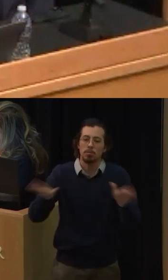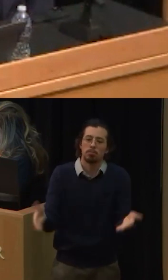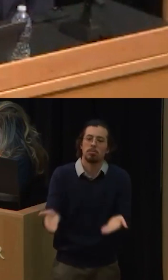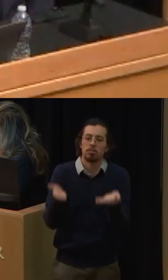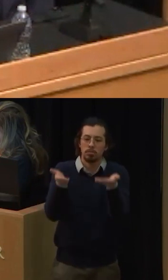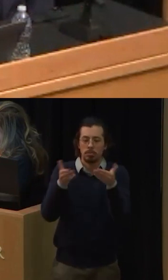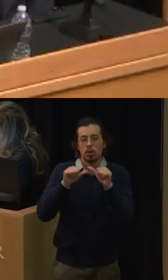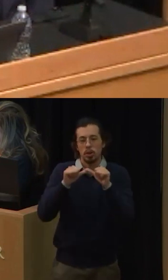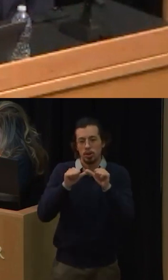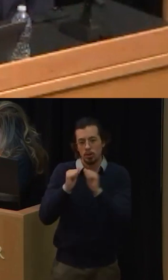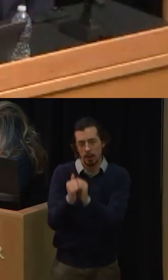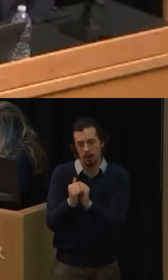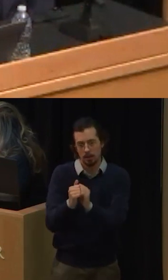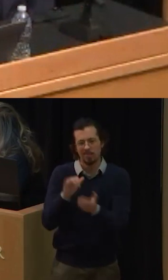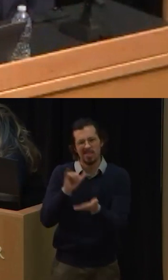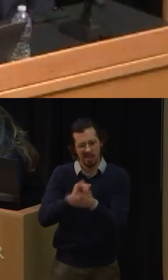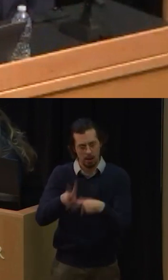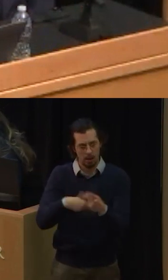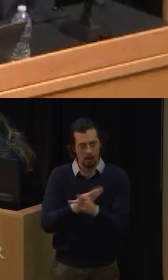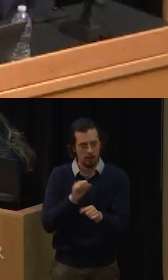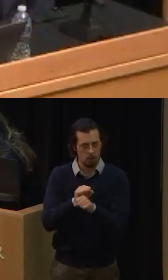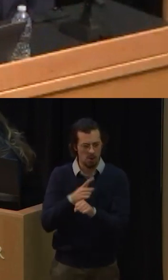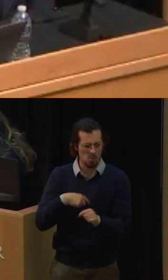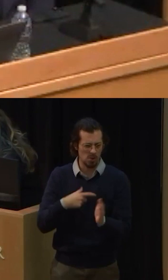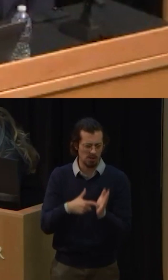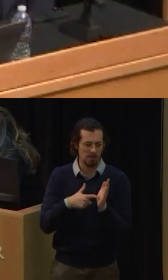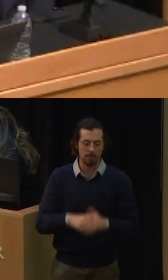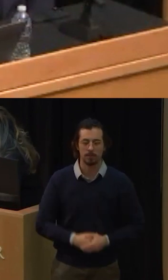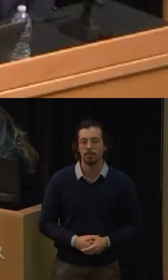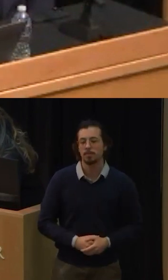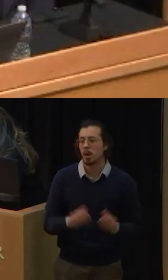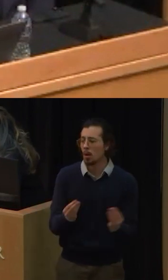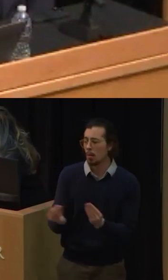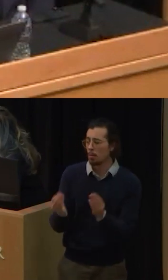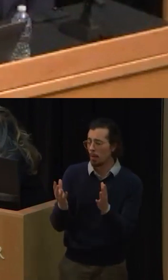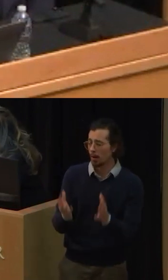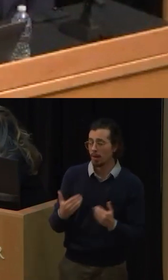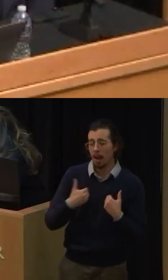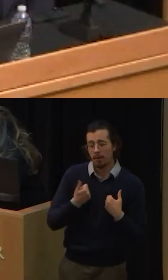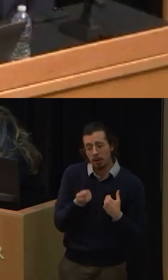Those are things that we need to do. Thank you, Melanie. We have a couple of minutes left.